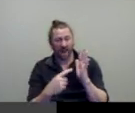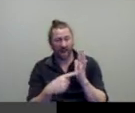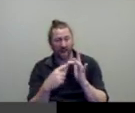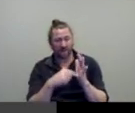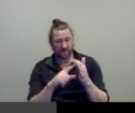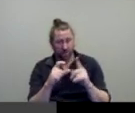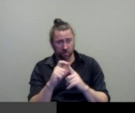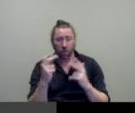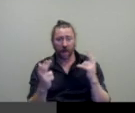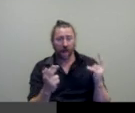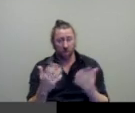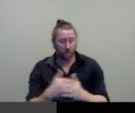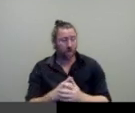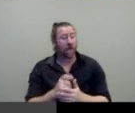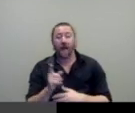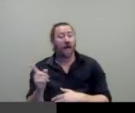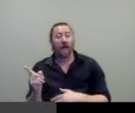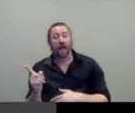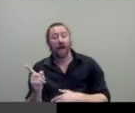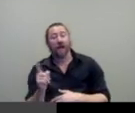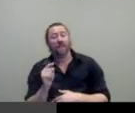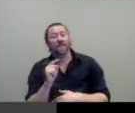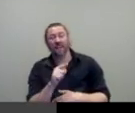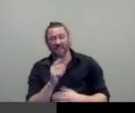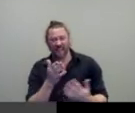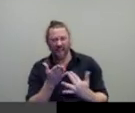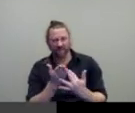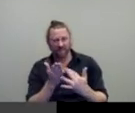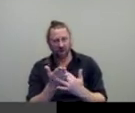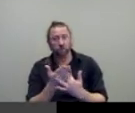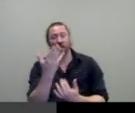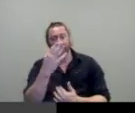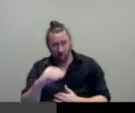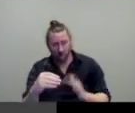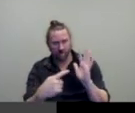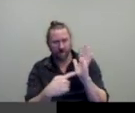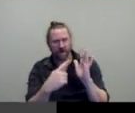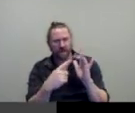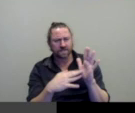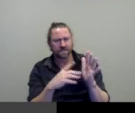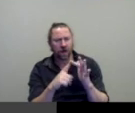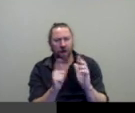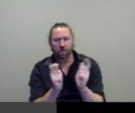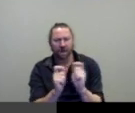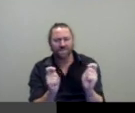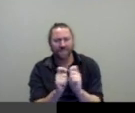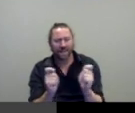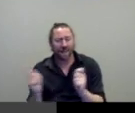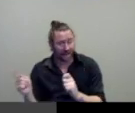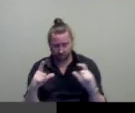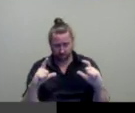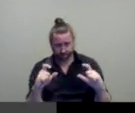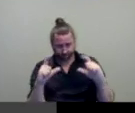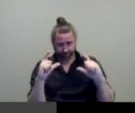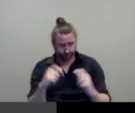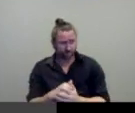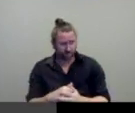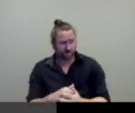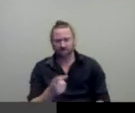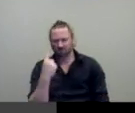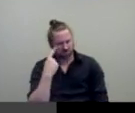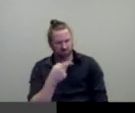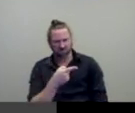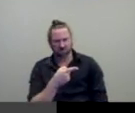he photographs an advertisement from time magazine and I'm going to ask you what do you think this